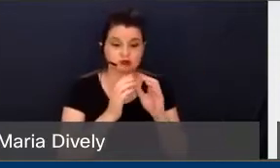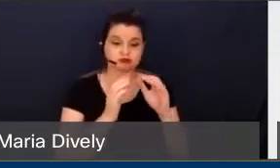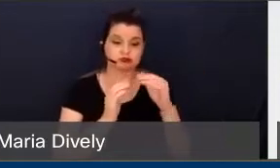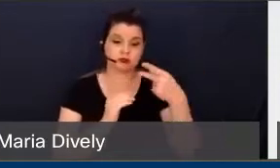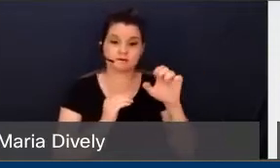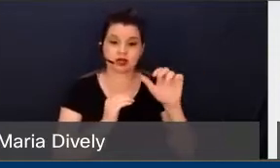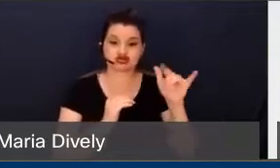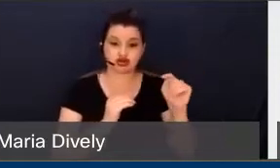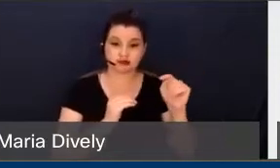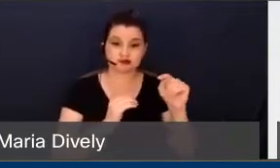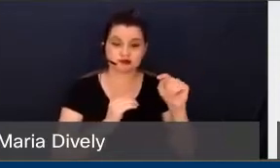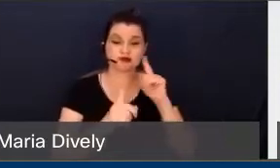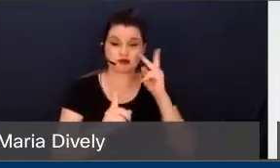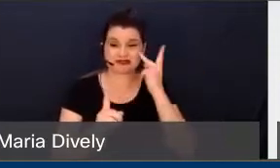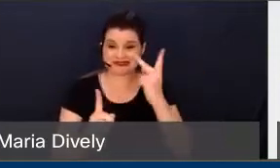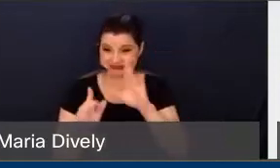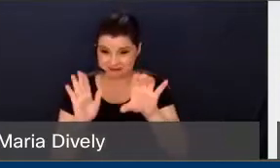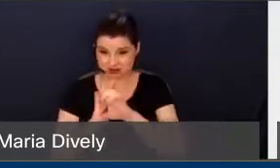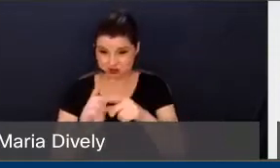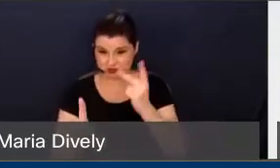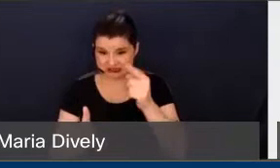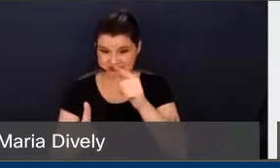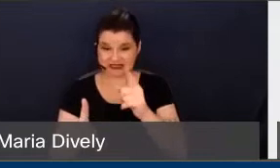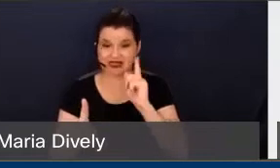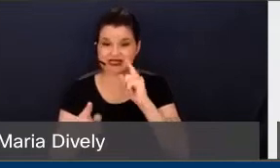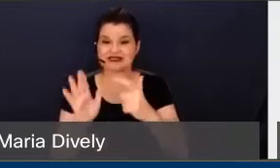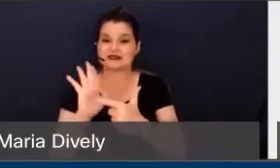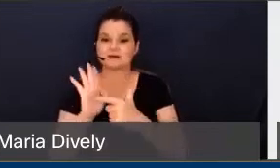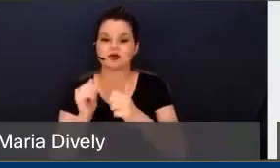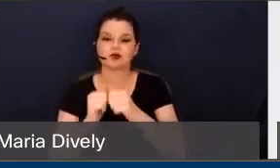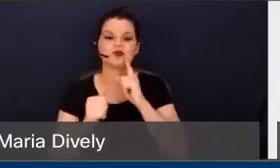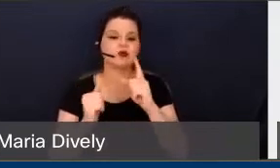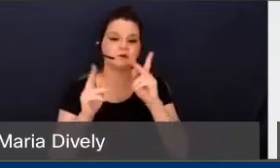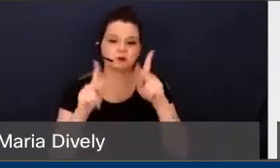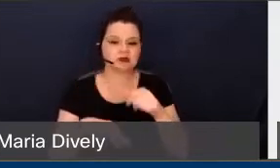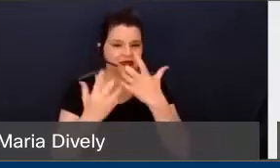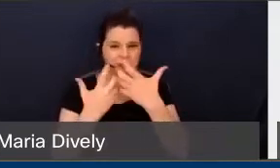Um, the image on the screen, here is an example of something that didn't work out so well.